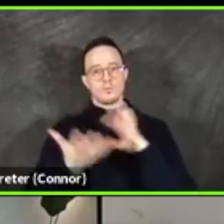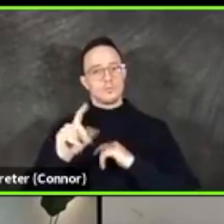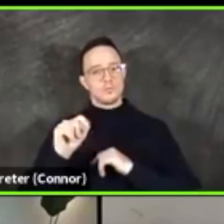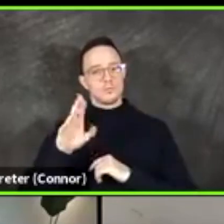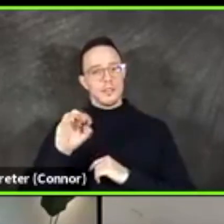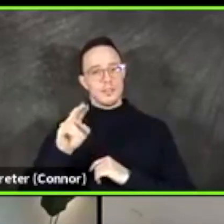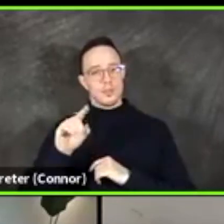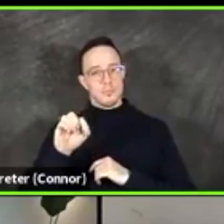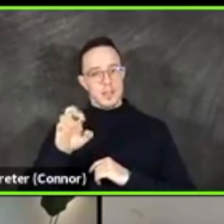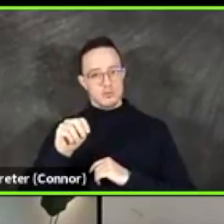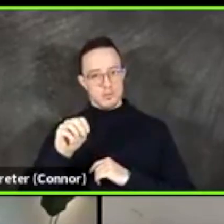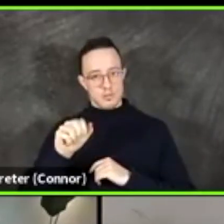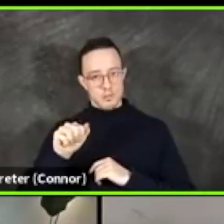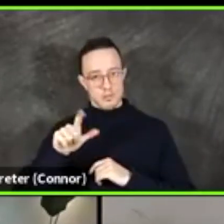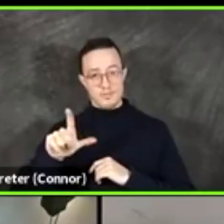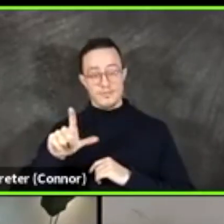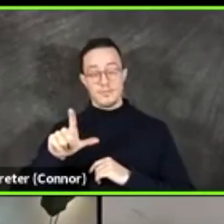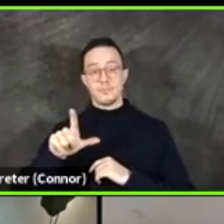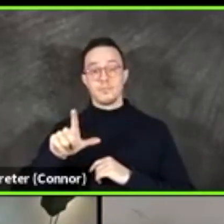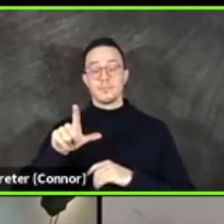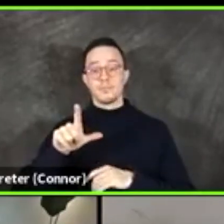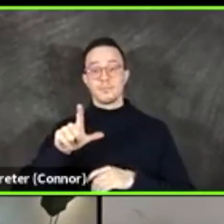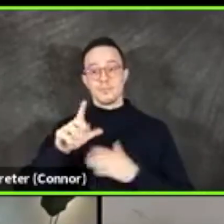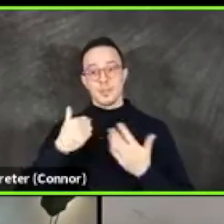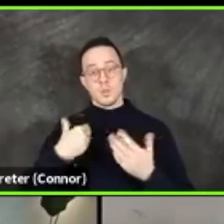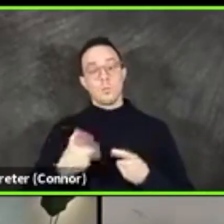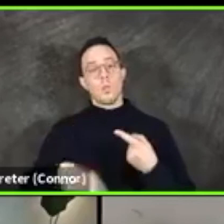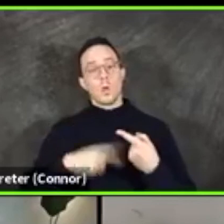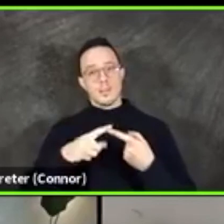WHEN IT IS EMBODIED WITH CARE AND SO JUST -- IN CLOSING.